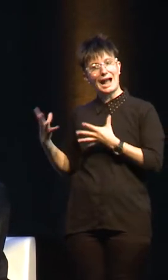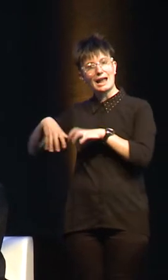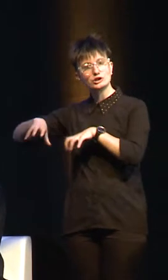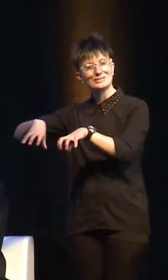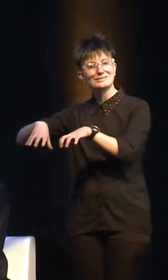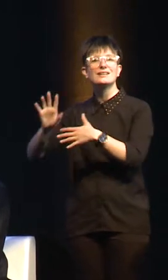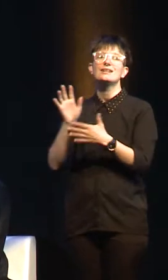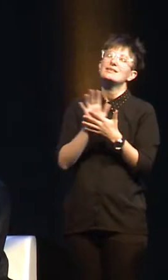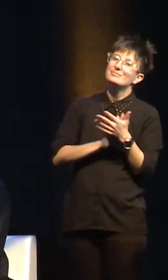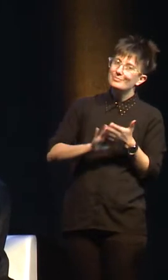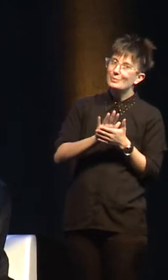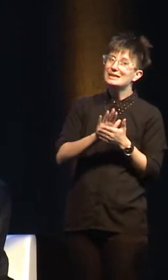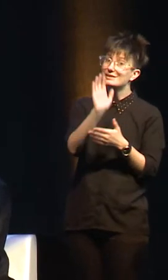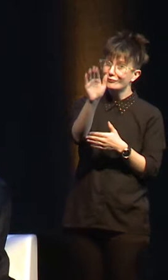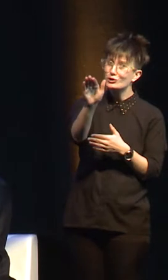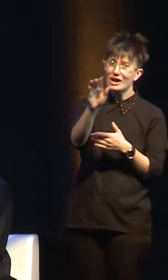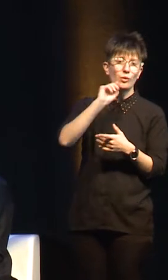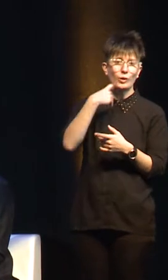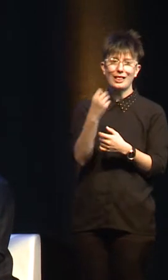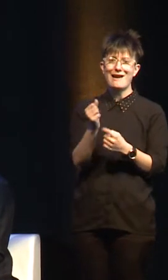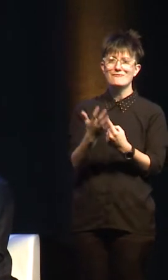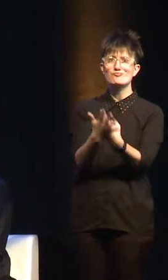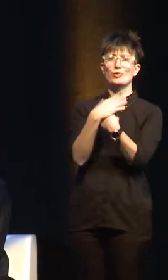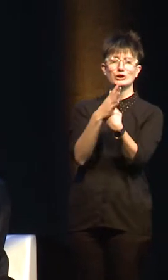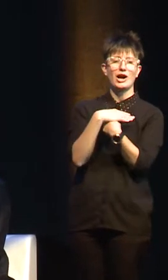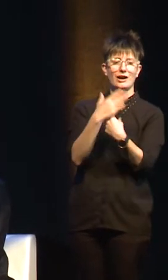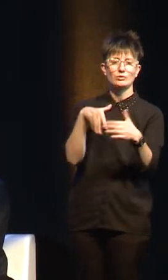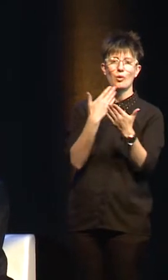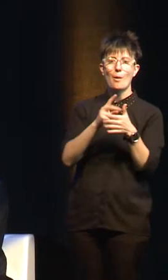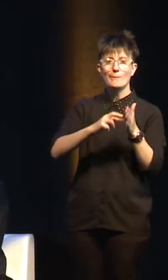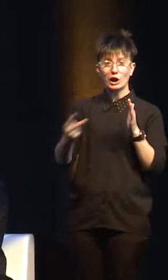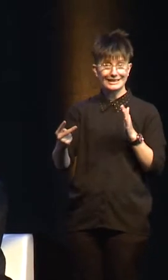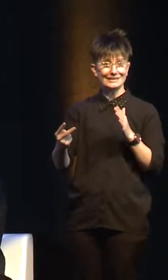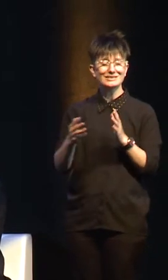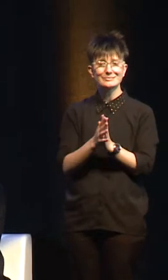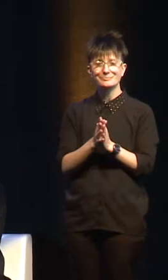pressure that's applied on the political system every step in the process. But, I you know,